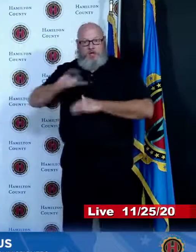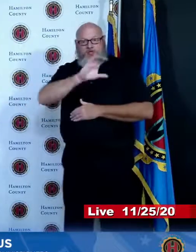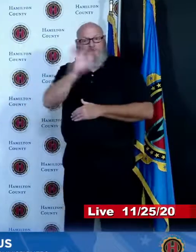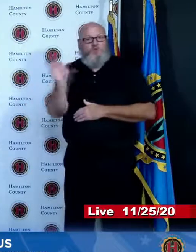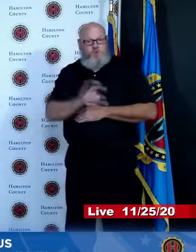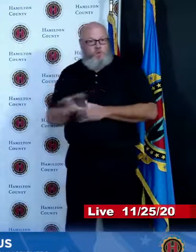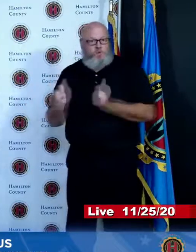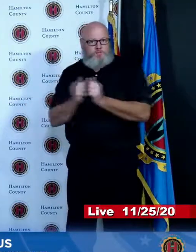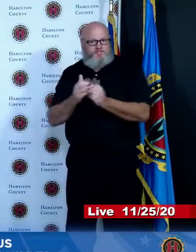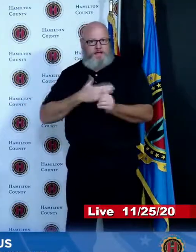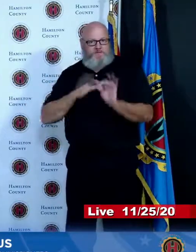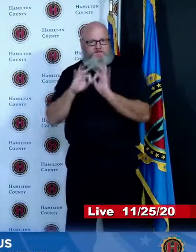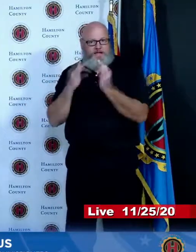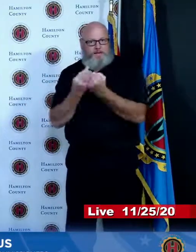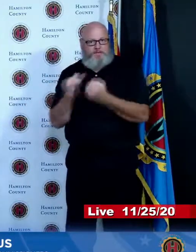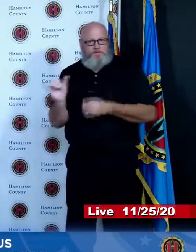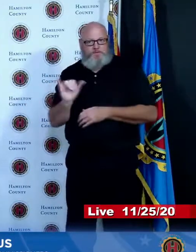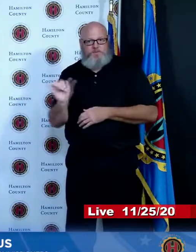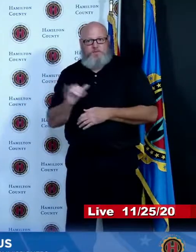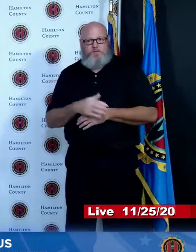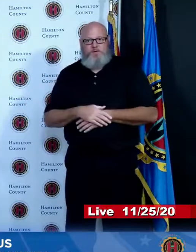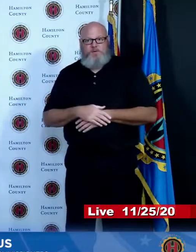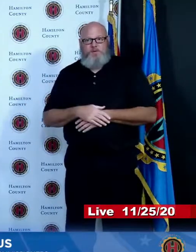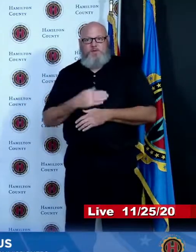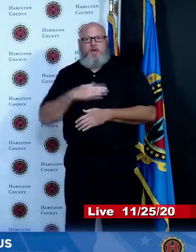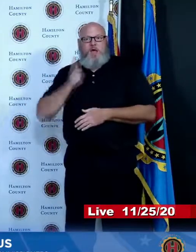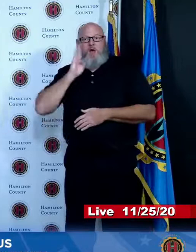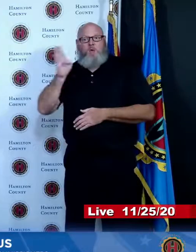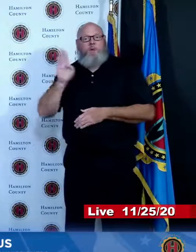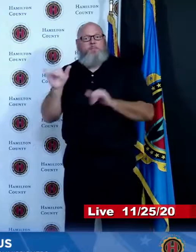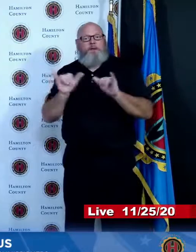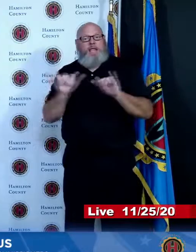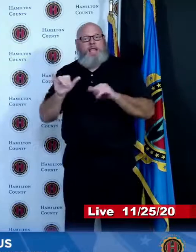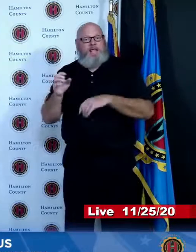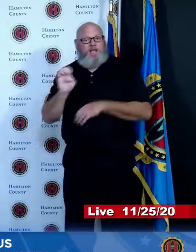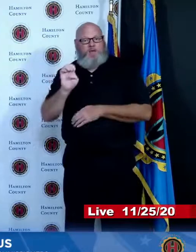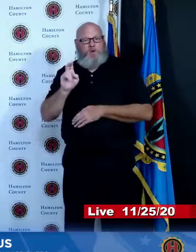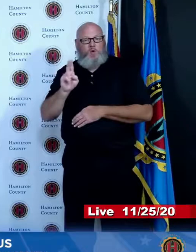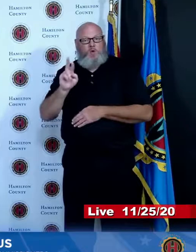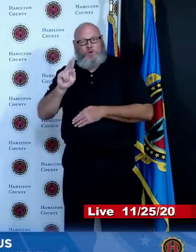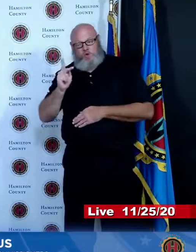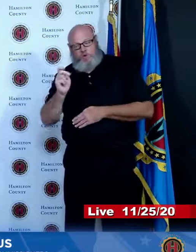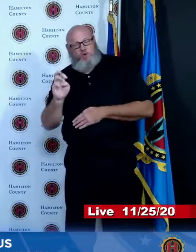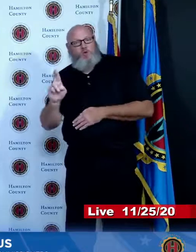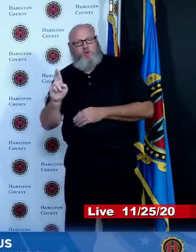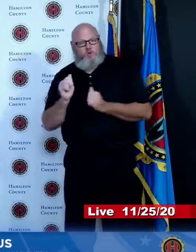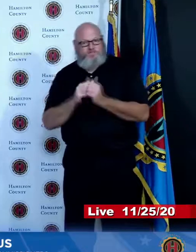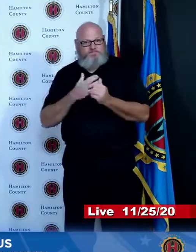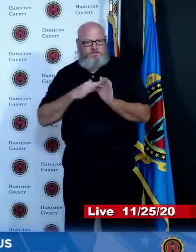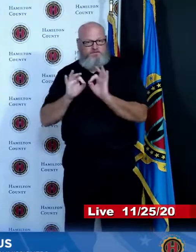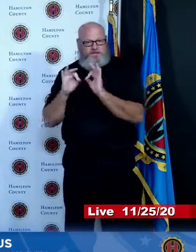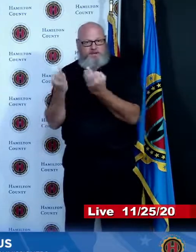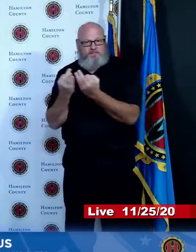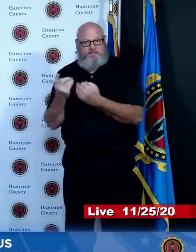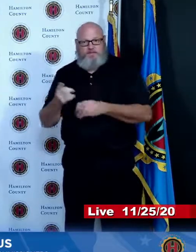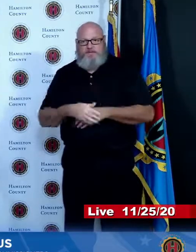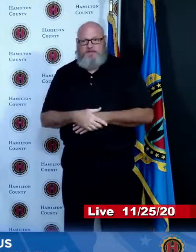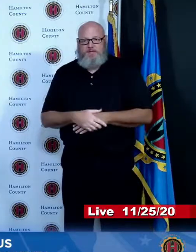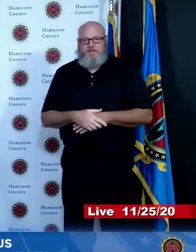heard me say that last time and sent me apps to to allow that to happen one of my family members